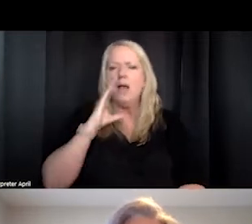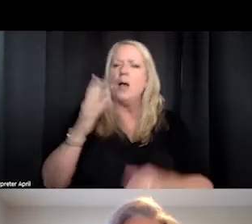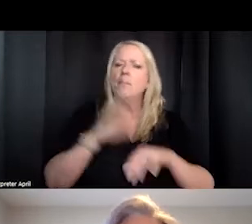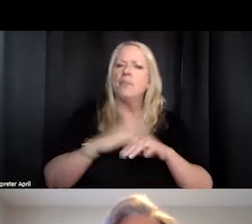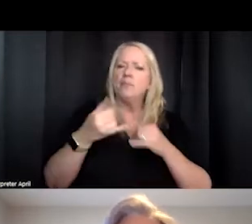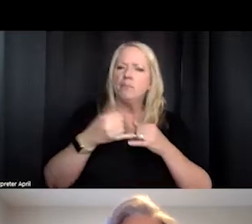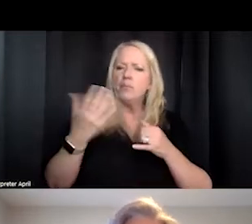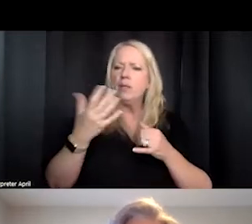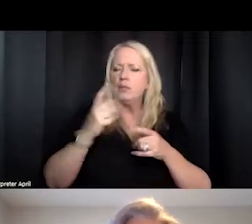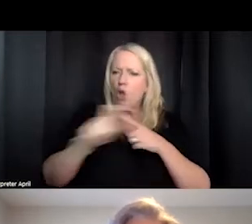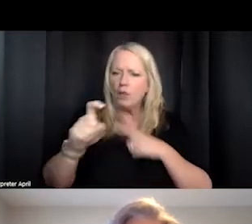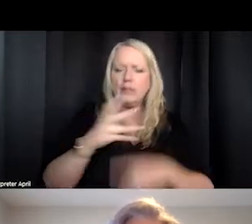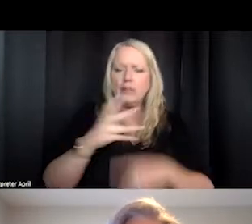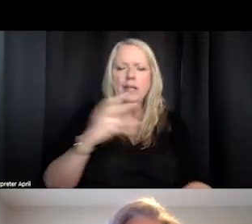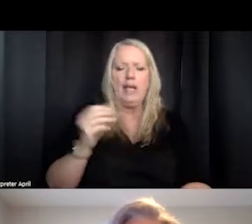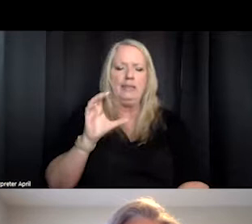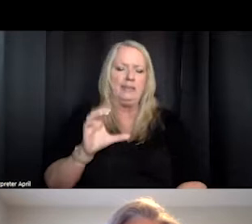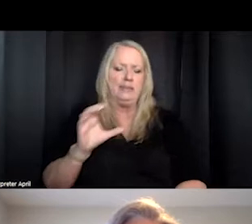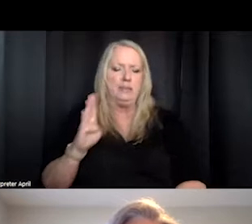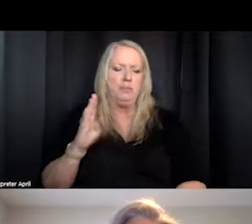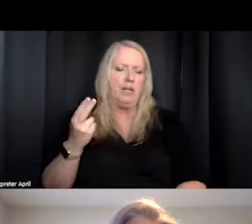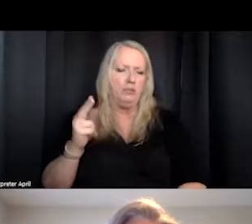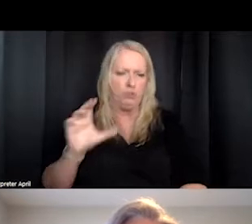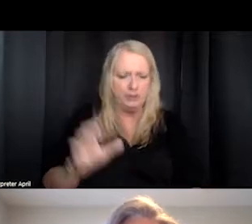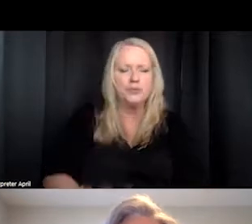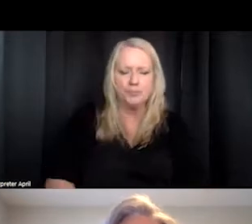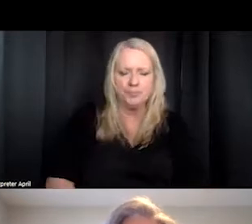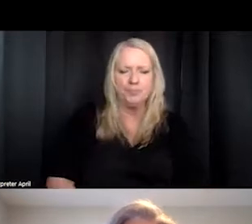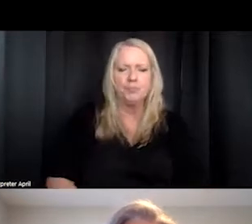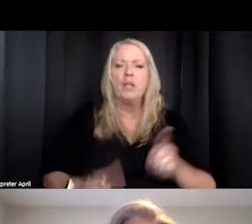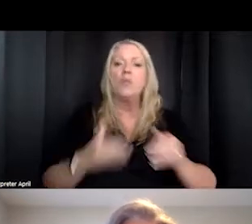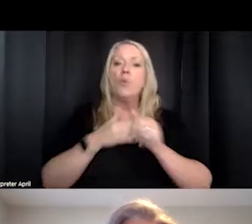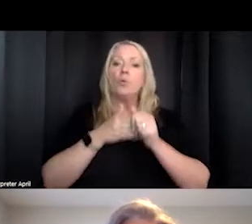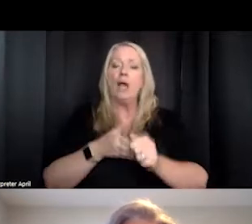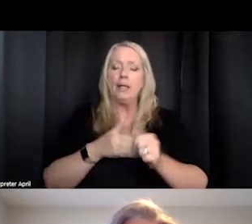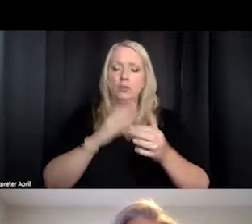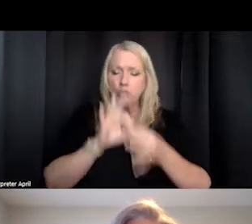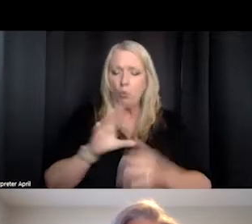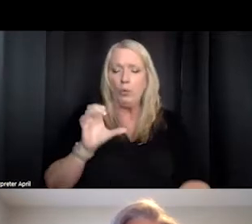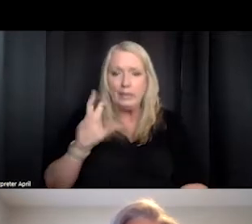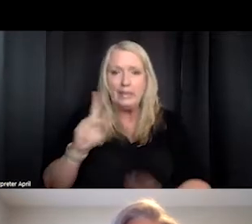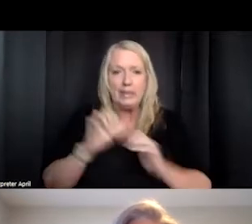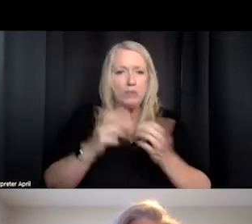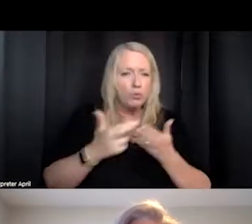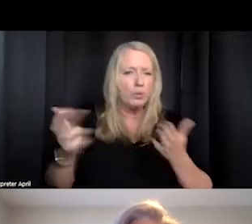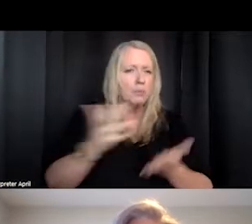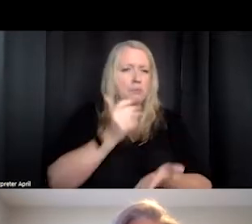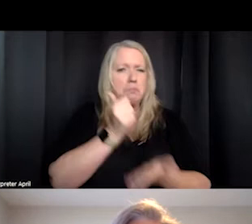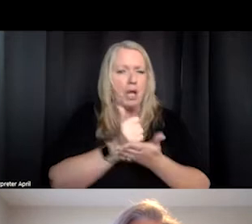WITH, WITH CBCHCs. GUIDANCE OFFERS LINKS TO RESOURCES TO ASSIST WITH THE APPROACHES TO LINK